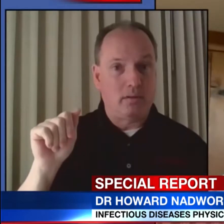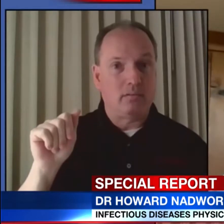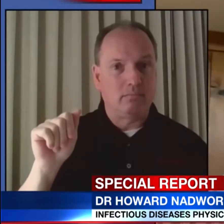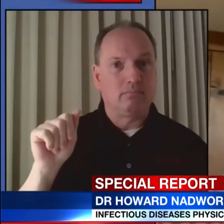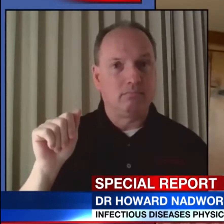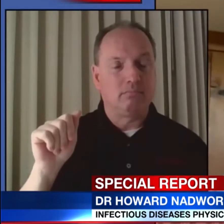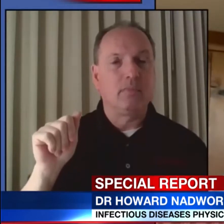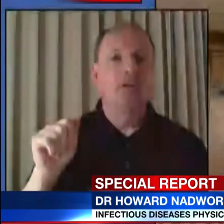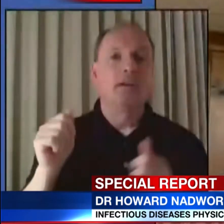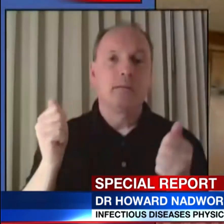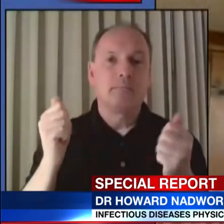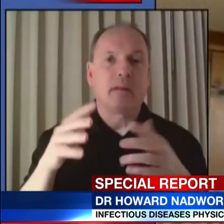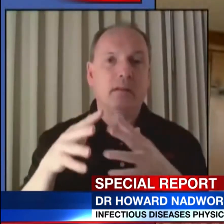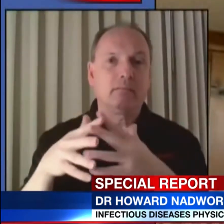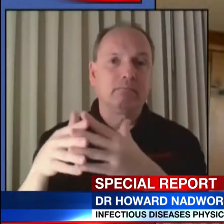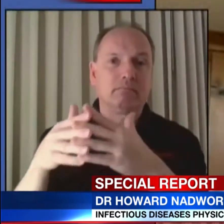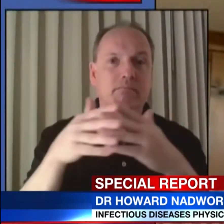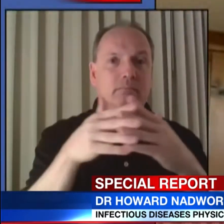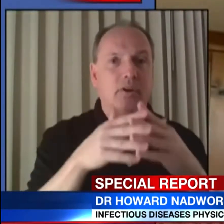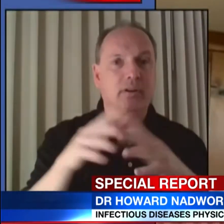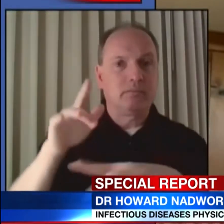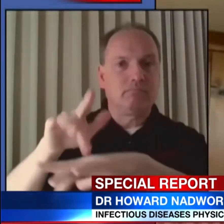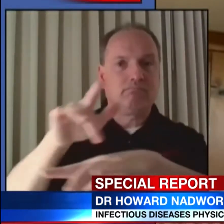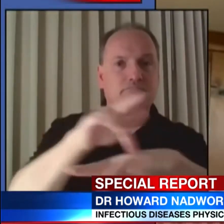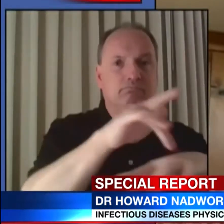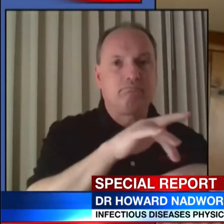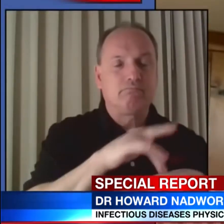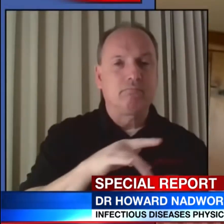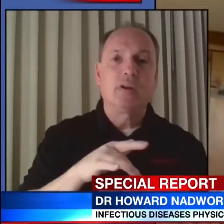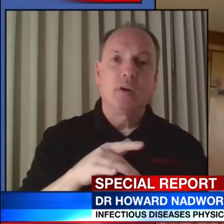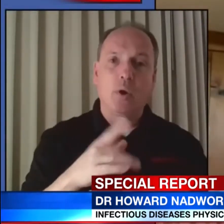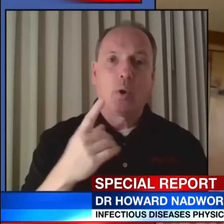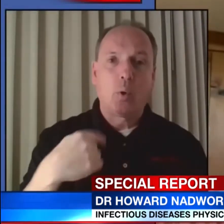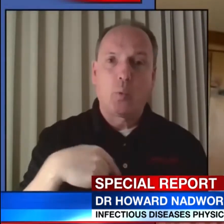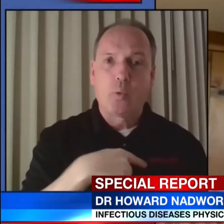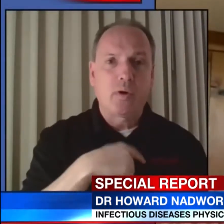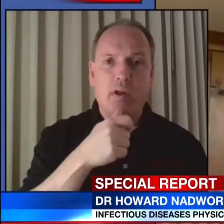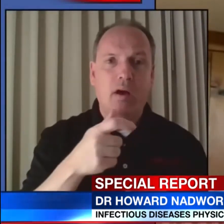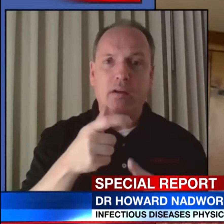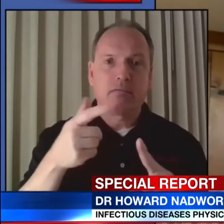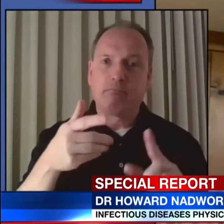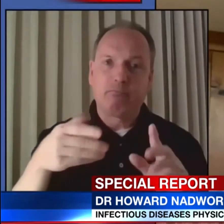IT HAS BEEN FOUND IN LARGER NUMBERS IN FLORIDA AND MANY